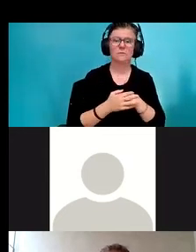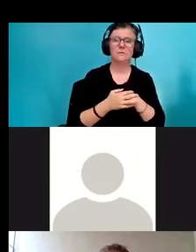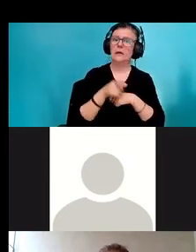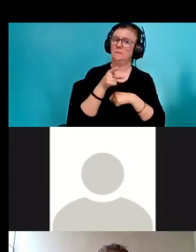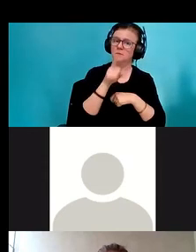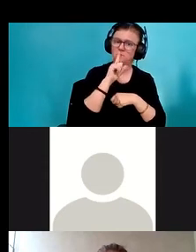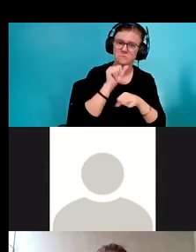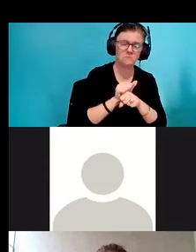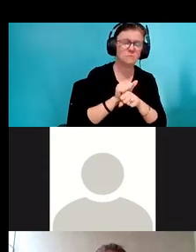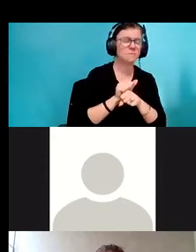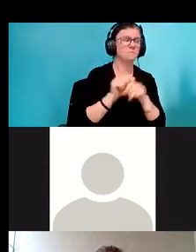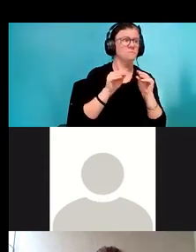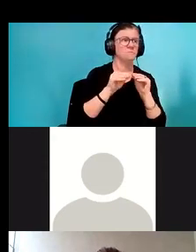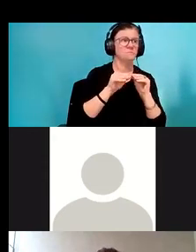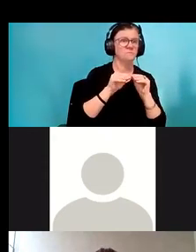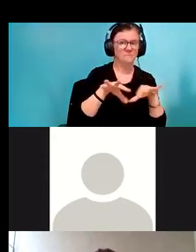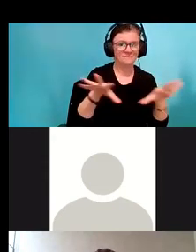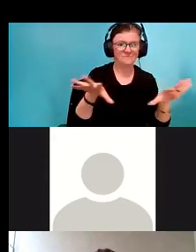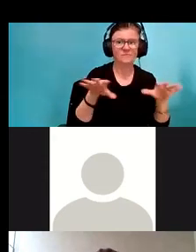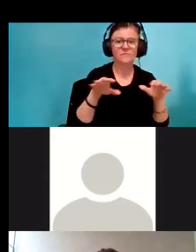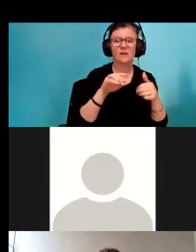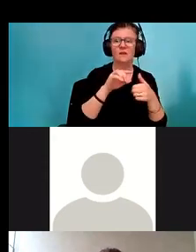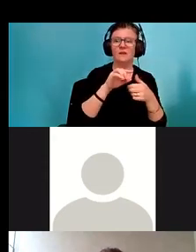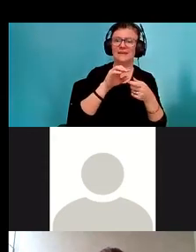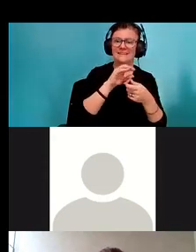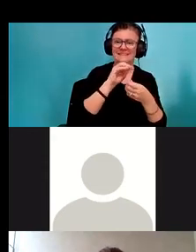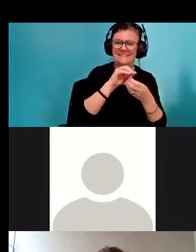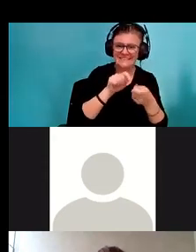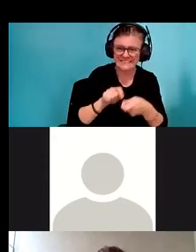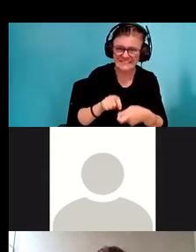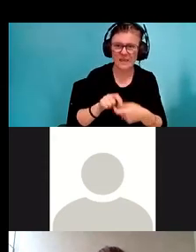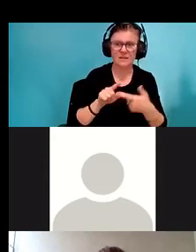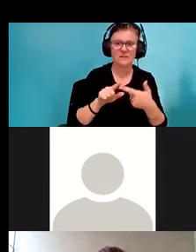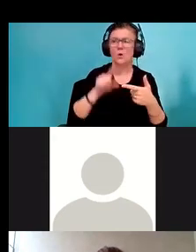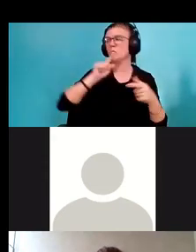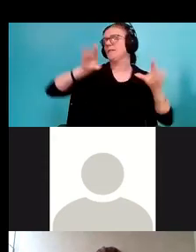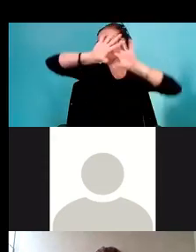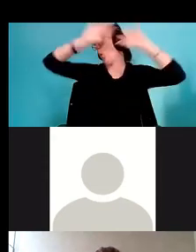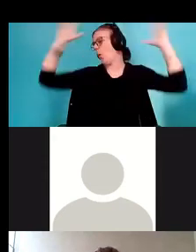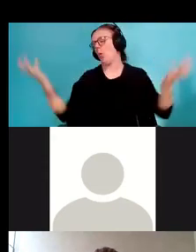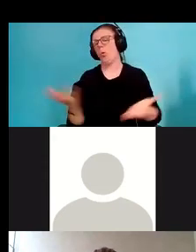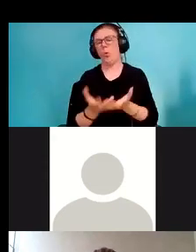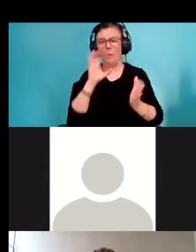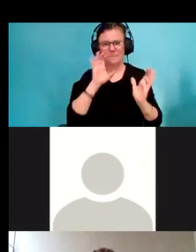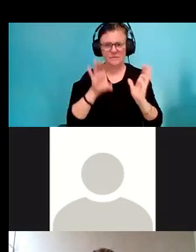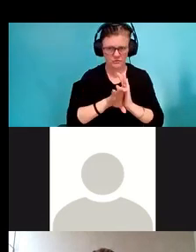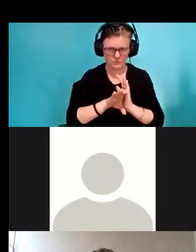Share about just the whole big picture, the context,